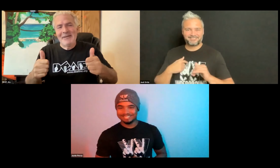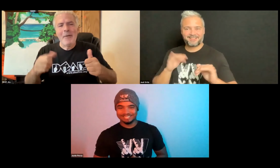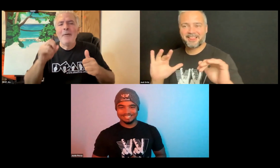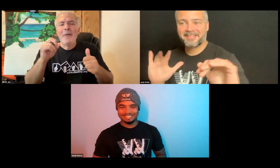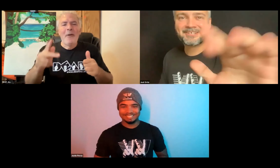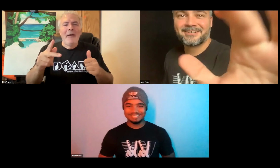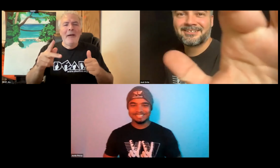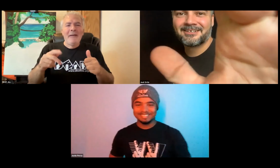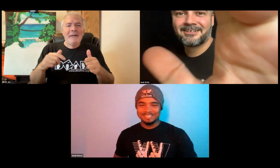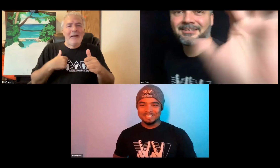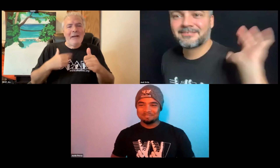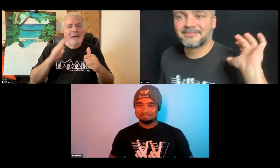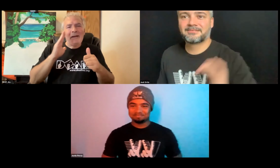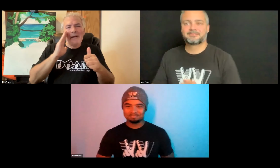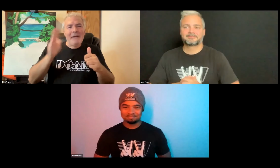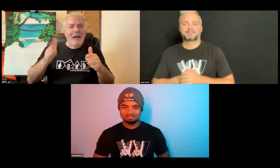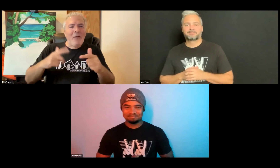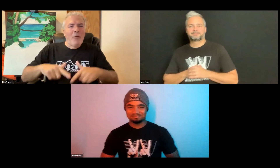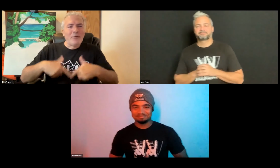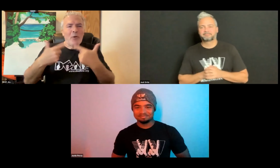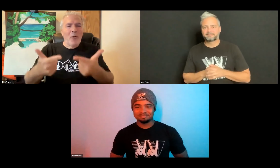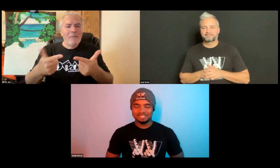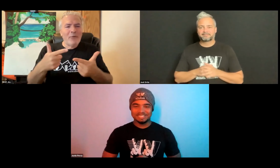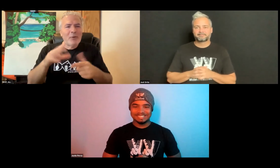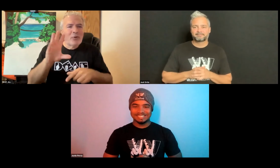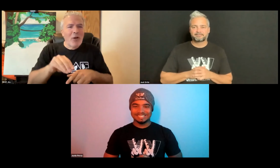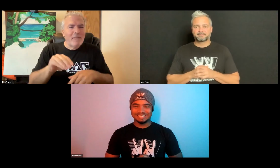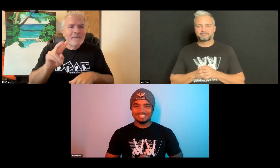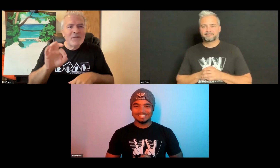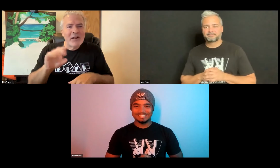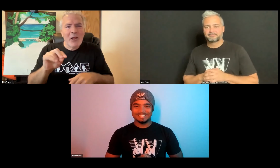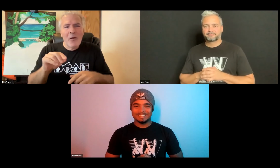All right. I'm glad to be here.